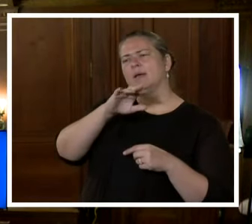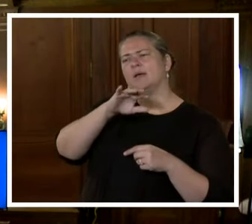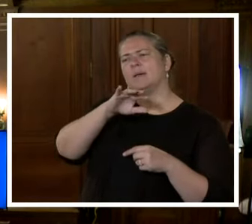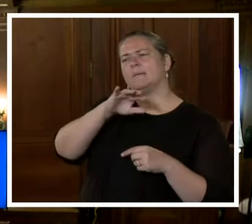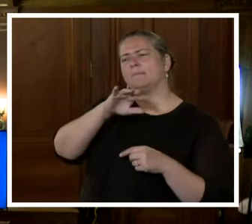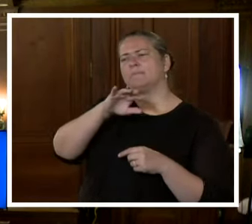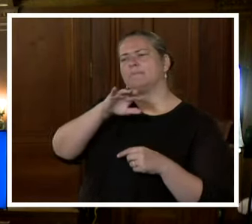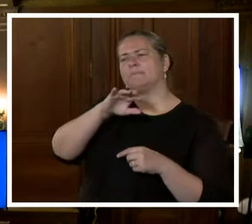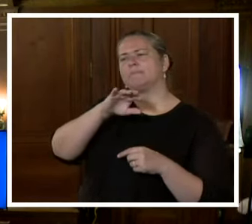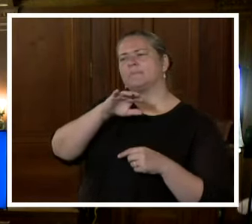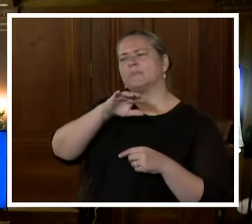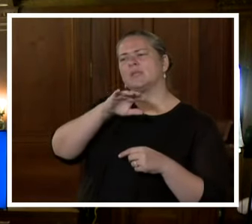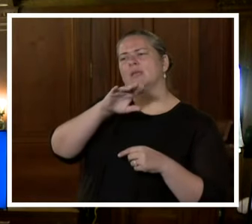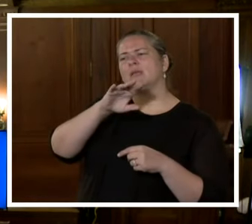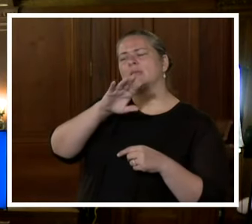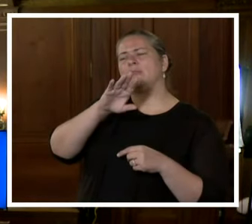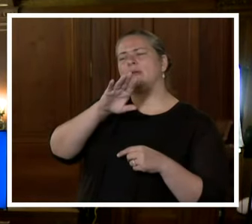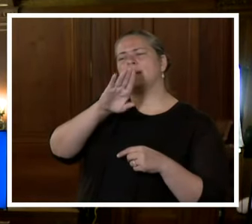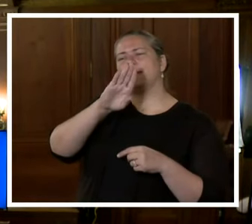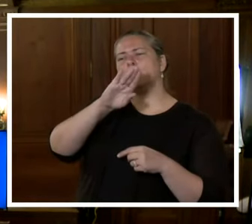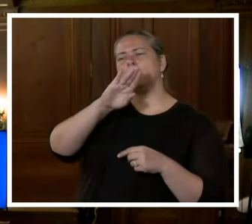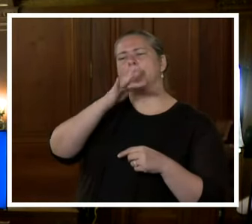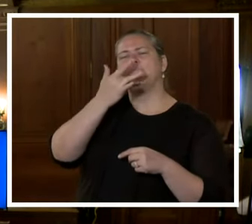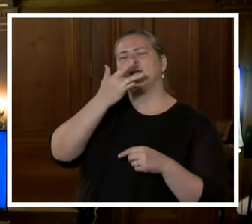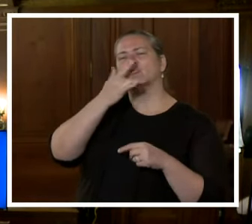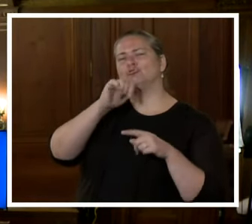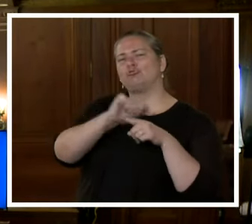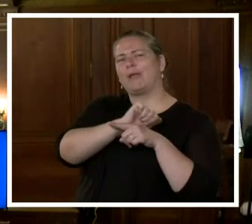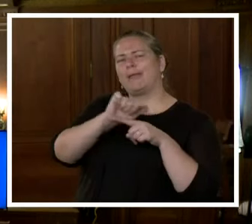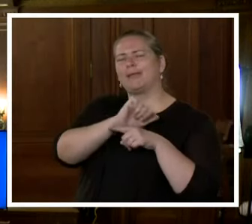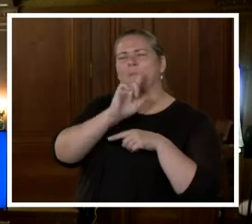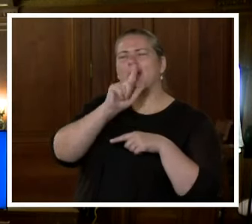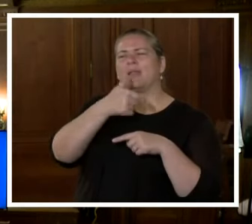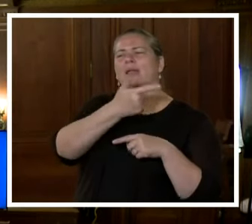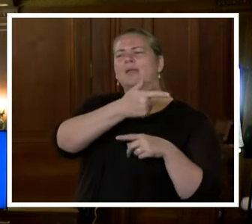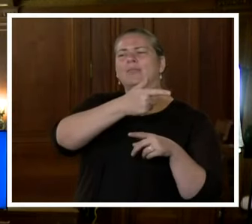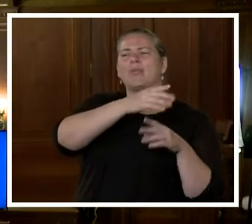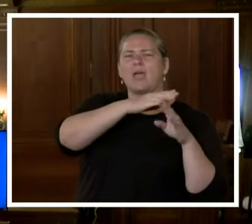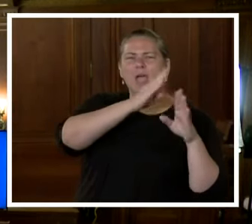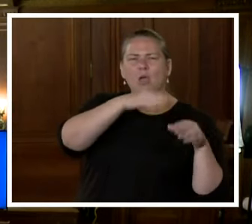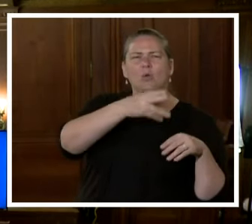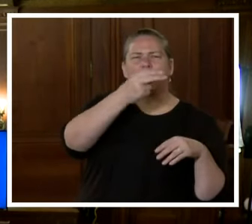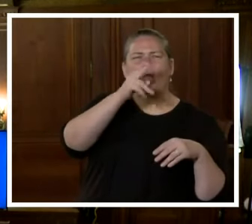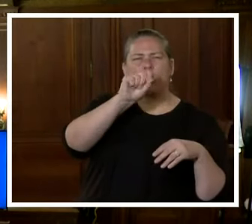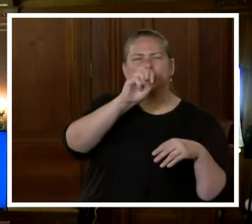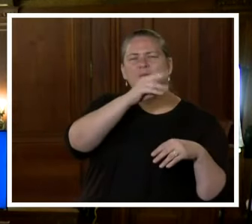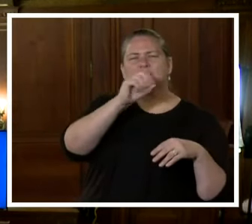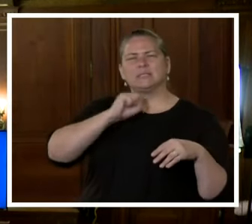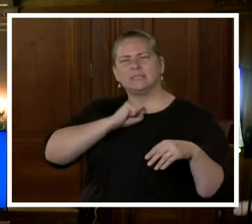FACTOR. IT'S A POSITIVE SEWN THAT WE HAVEN'T SEEN OTHERS. IT MIGHT BE MILDER IN OLDER